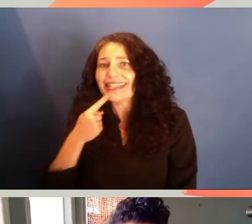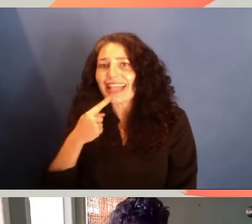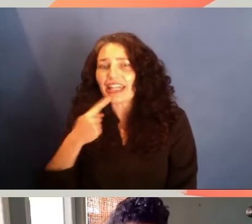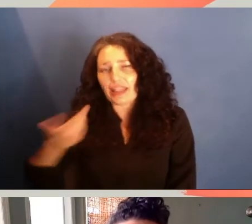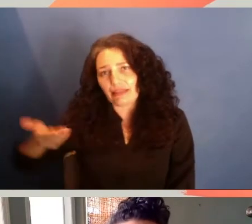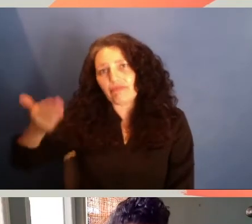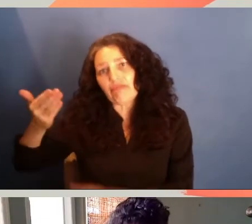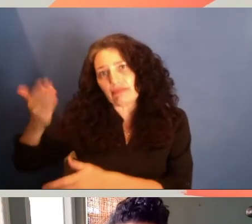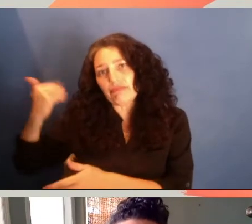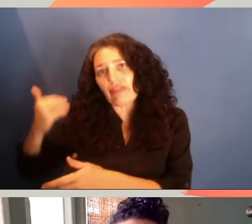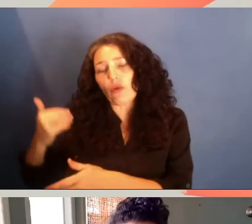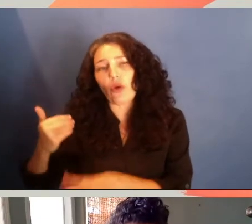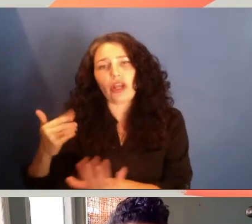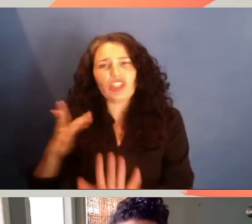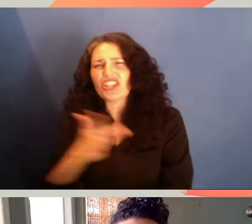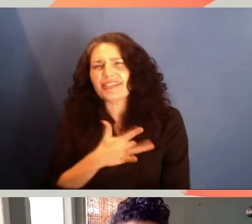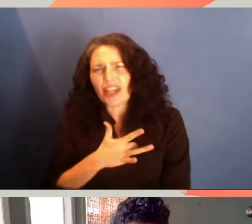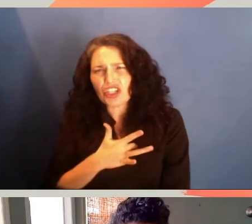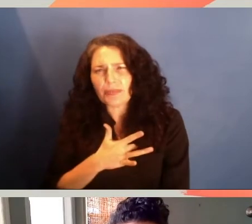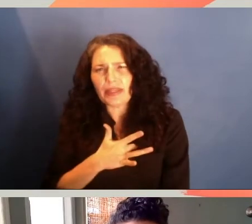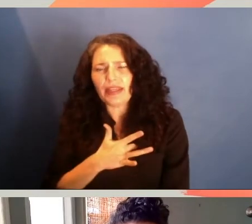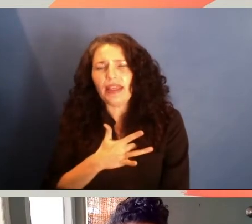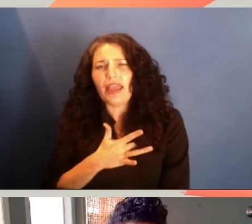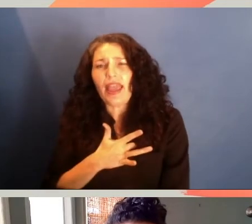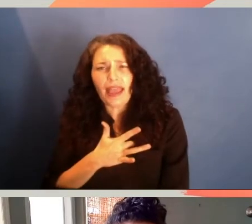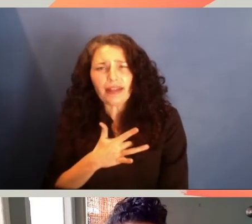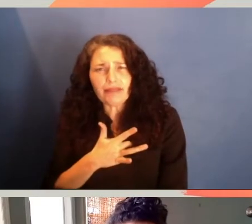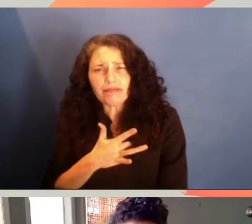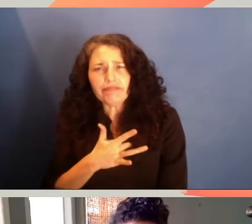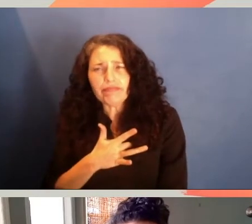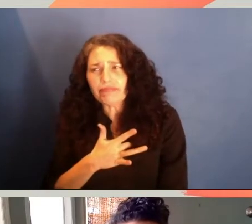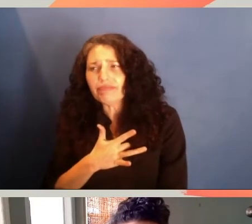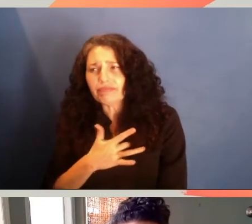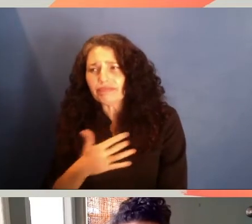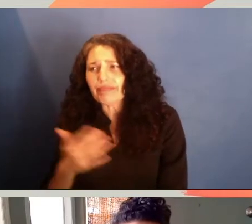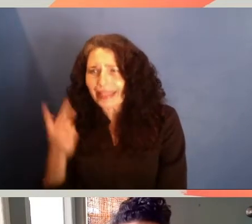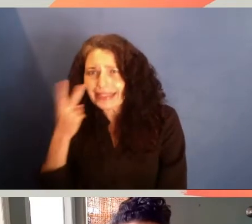when I received that Nat, for me, that's why we made this,